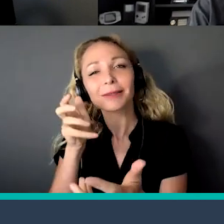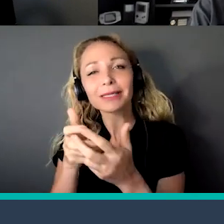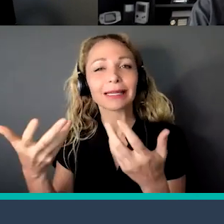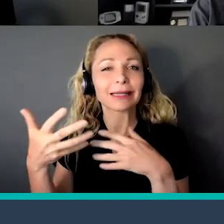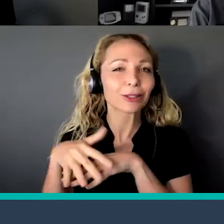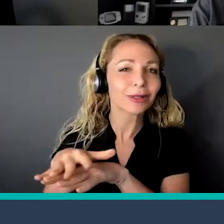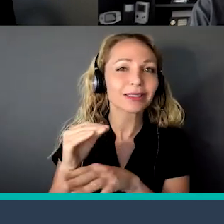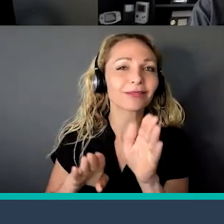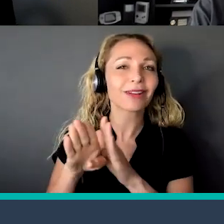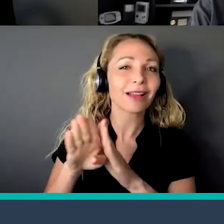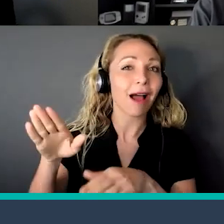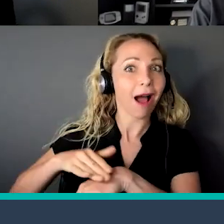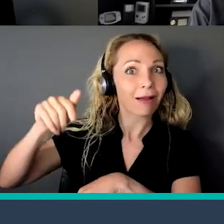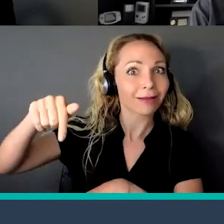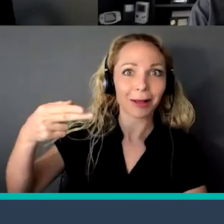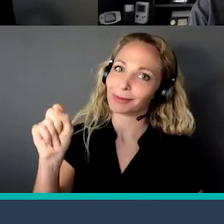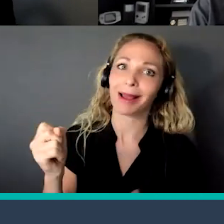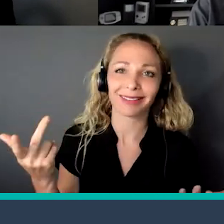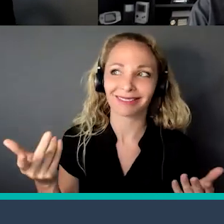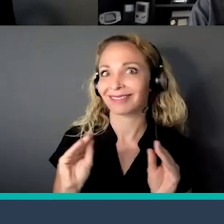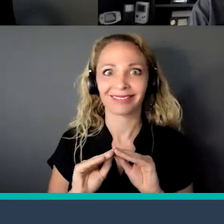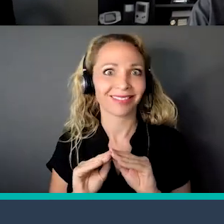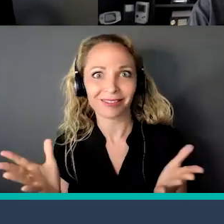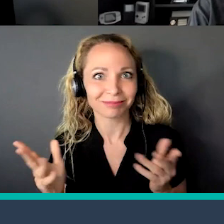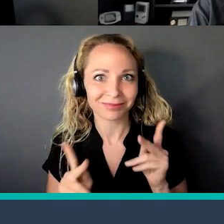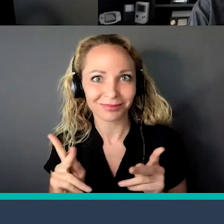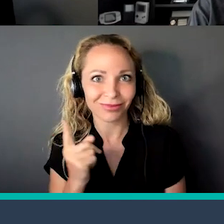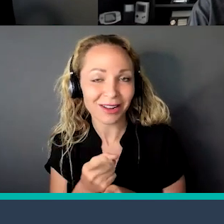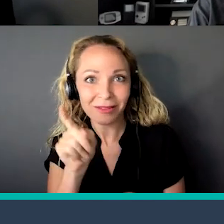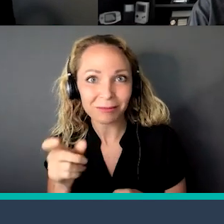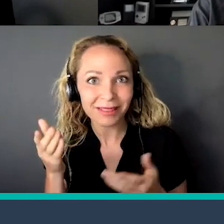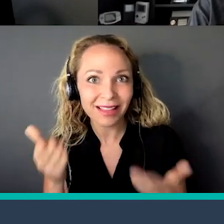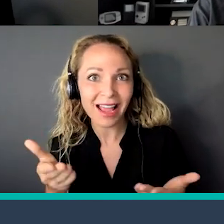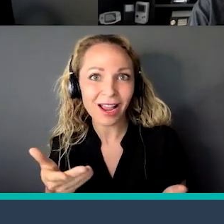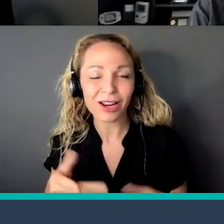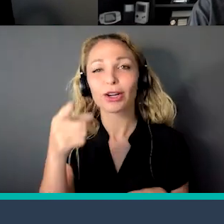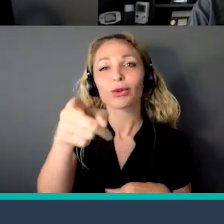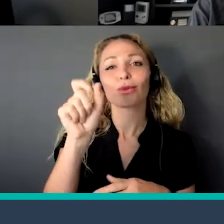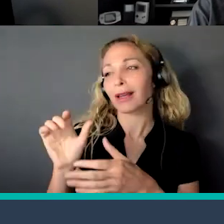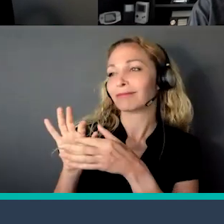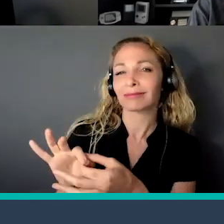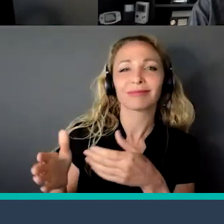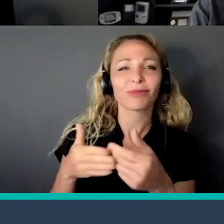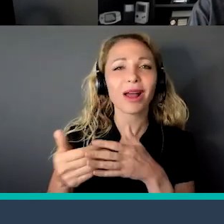THIS IS NO-BRAINER, YOU NEED TO BE THERE. STREAMING INTO WHATEVER SPACE YOU CALL YOUR OFFICE, OCTOBER 27.